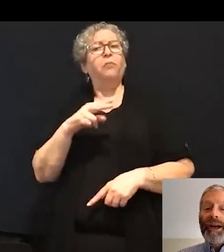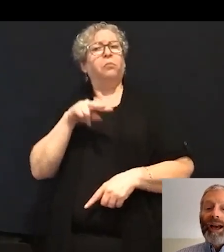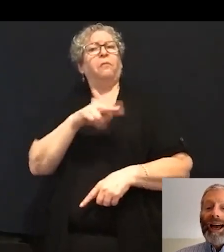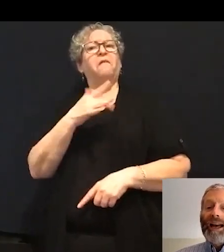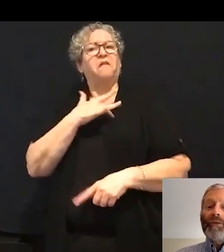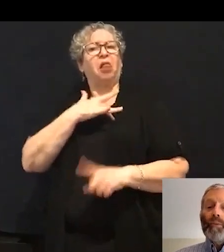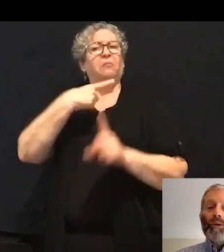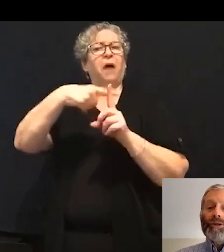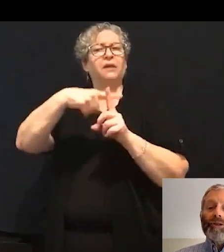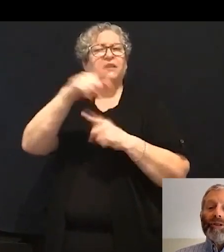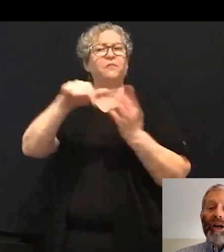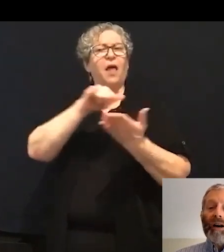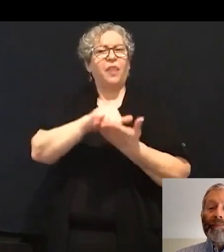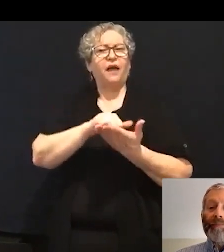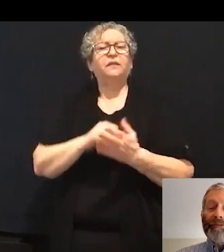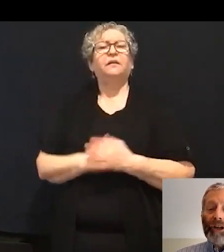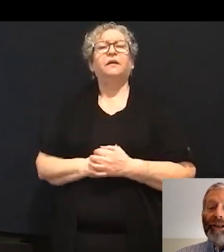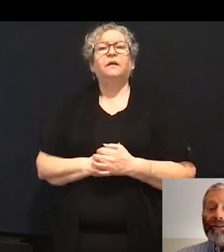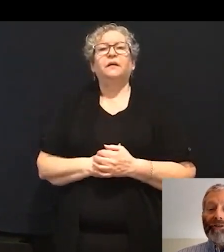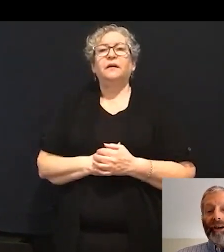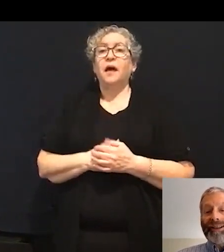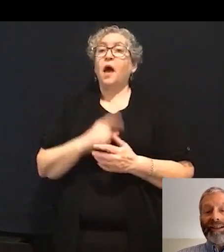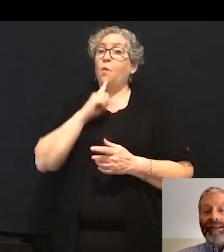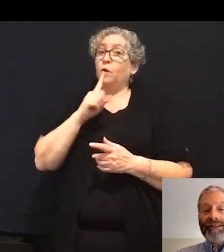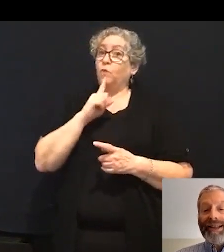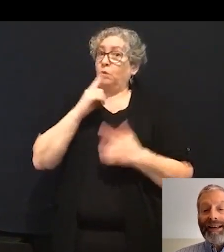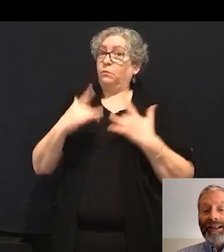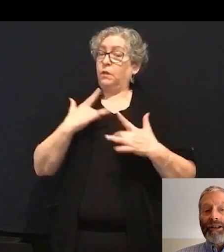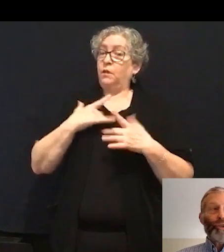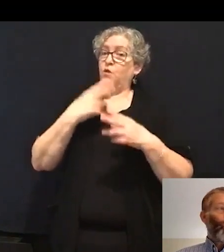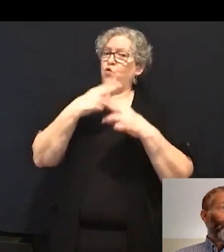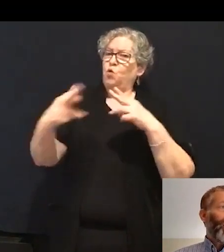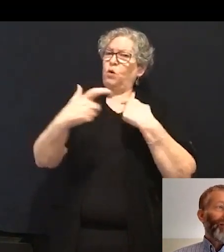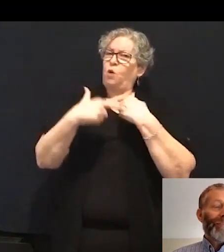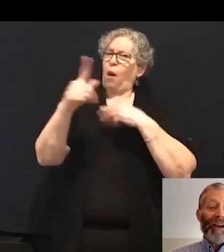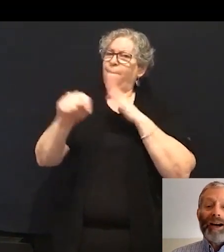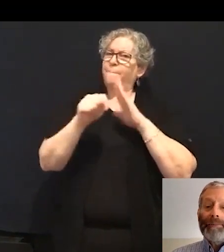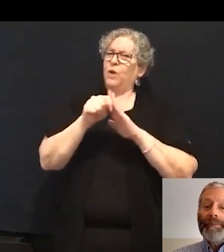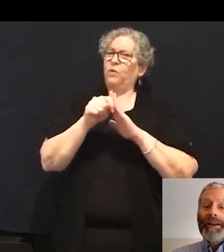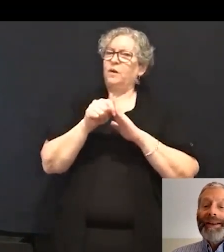And what's very exciting is that in a short amount of time,